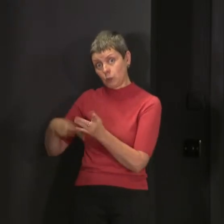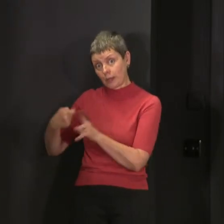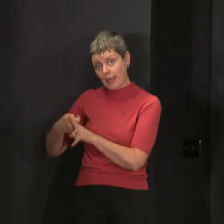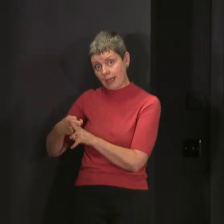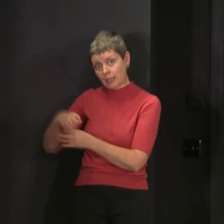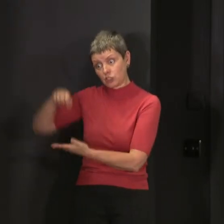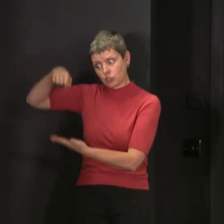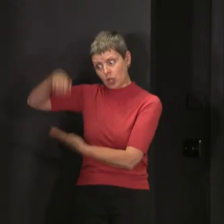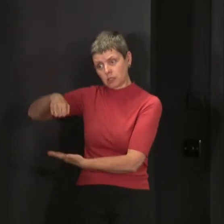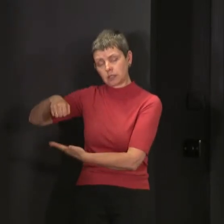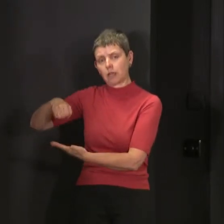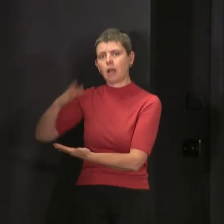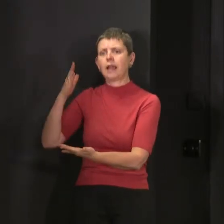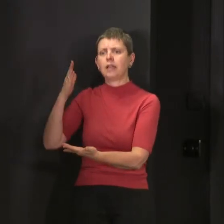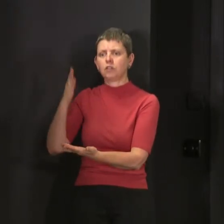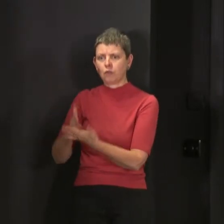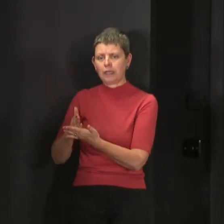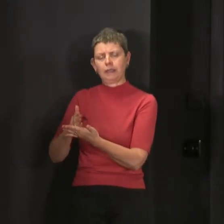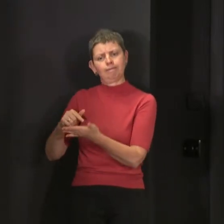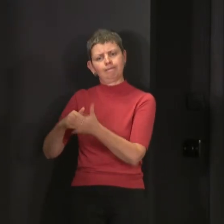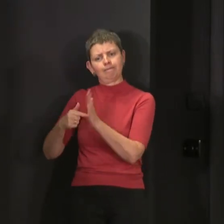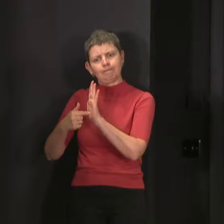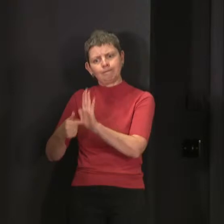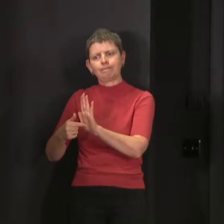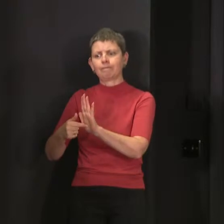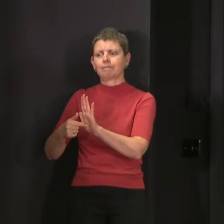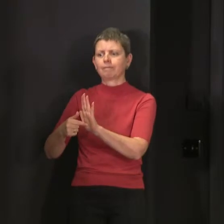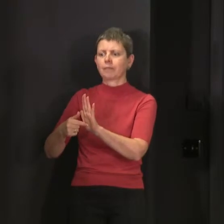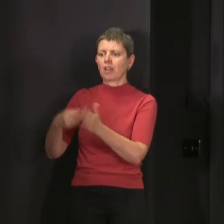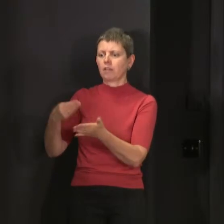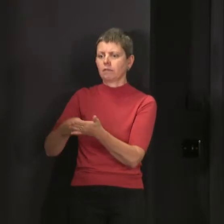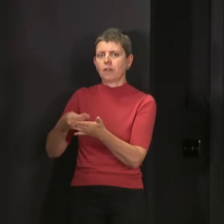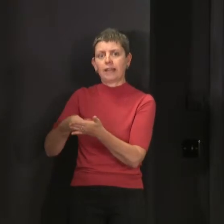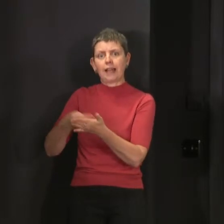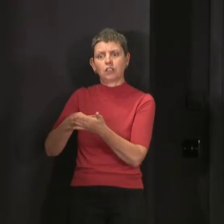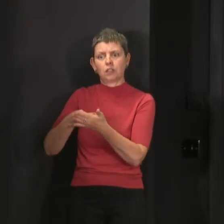fiscal and economic stimulus similar to the levels you are seeing for example for Germany